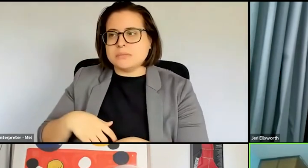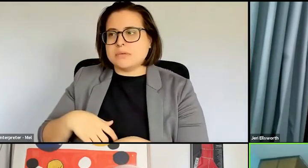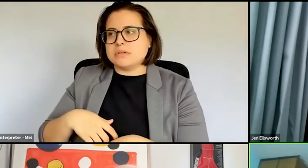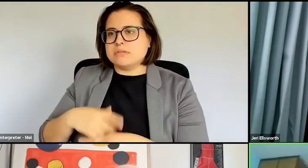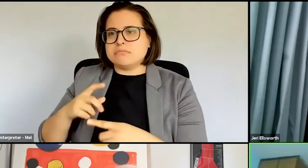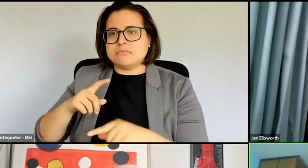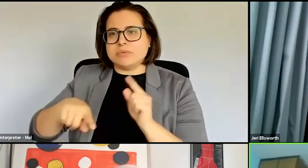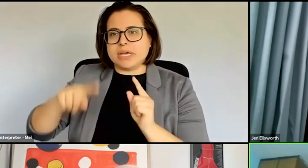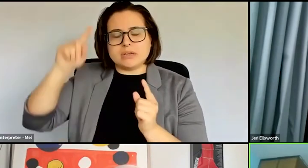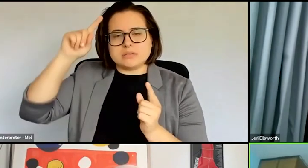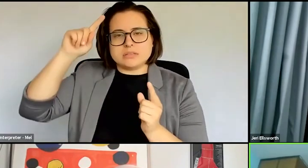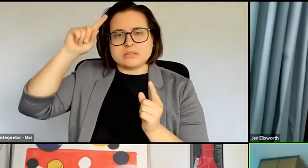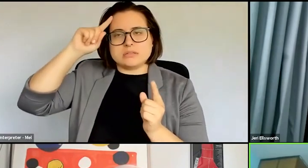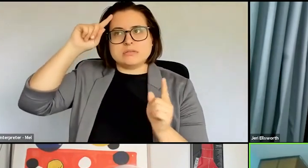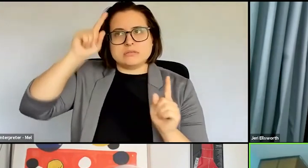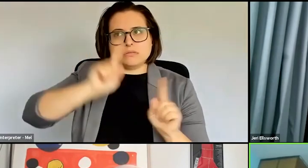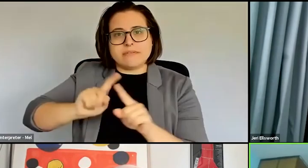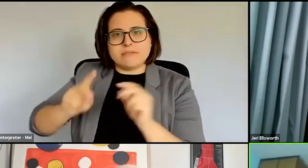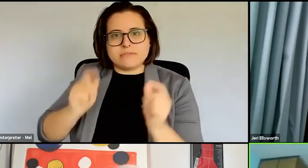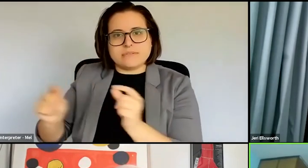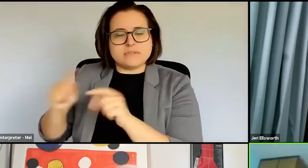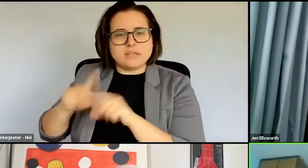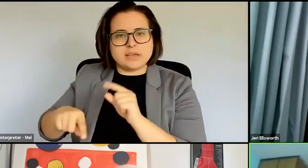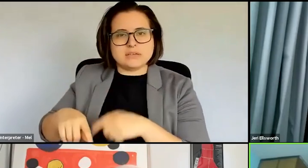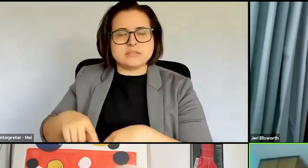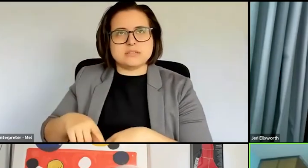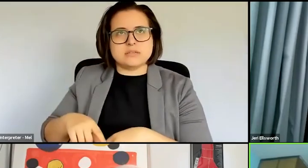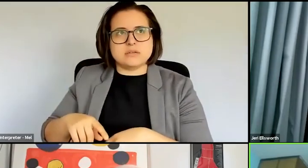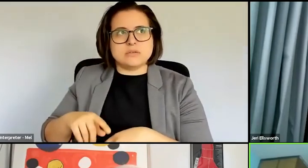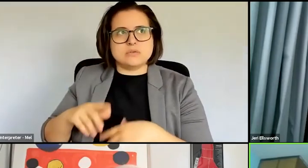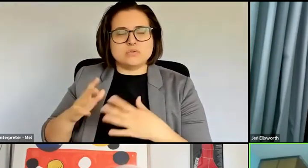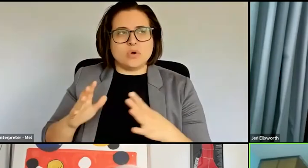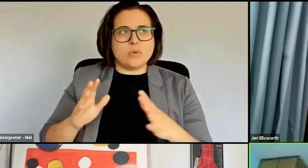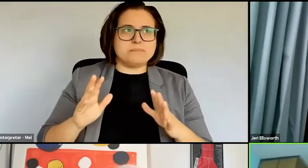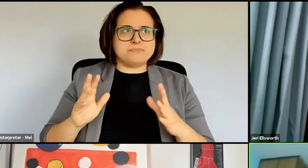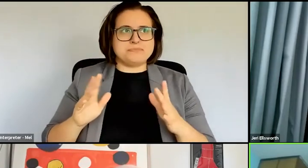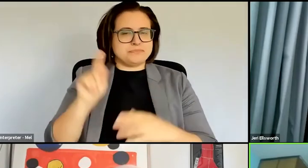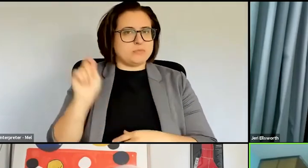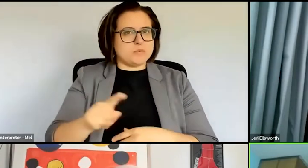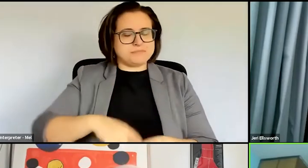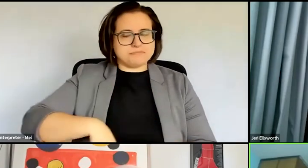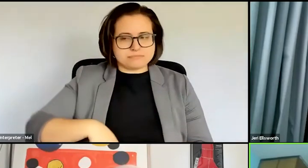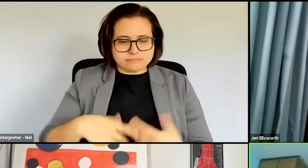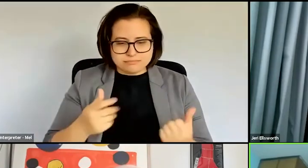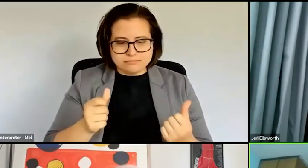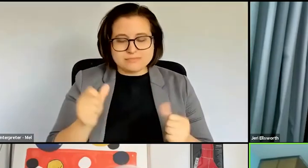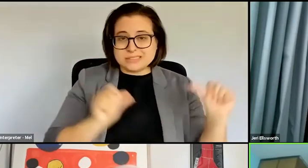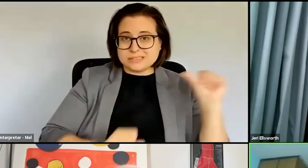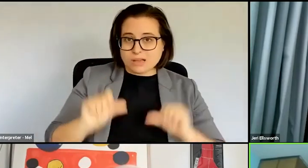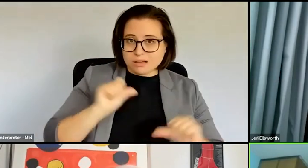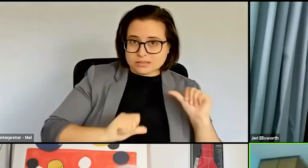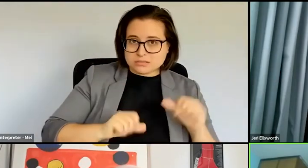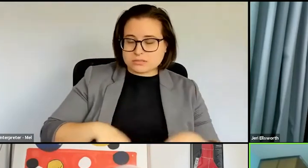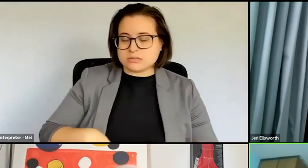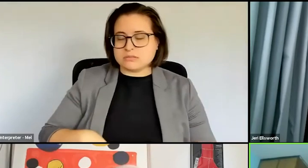so what, where does science interact with this designer point of view? And what are we going